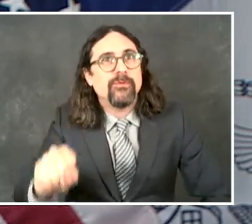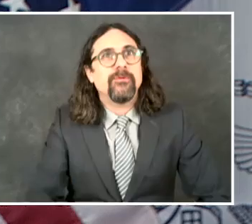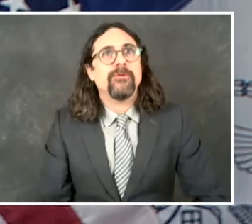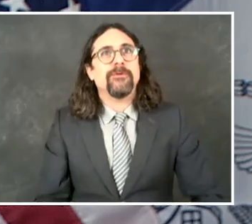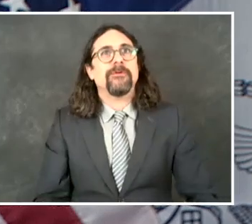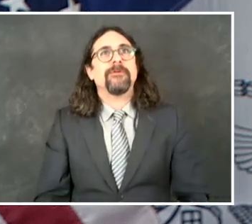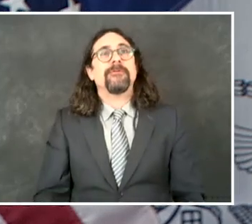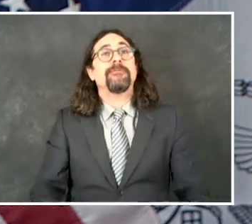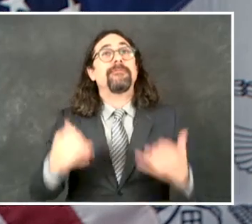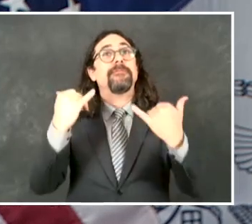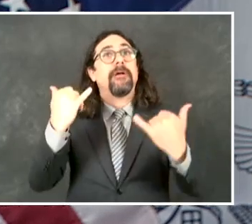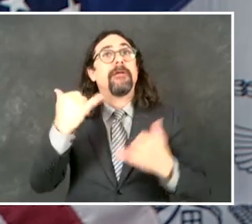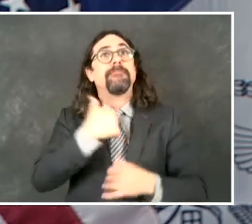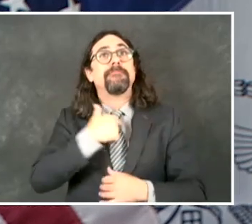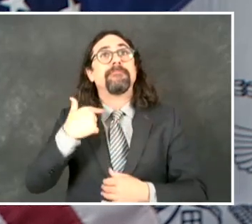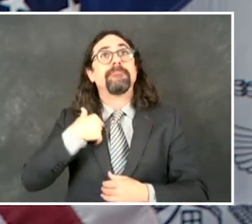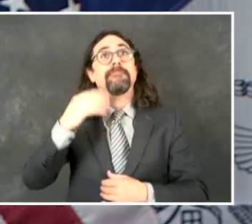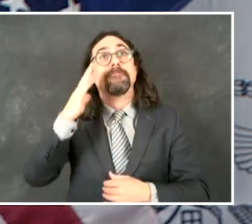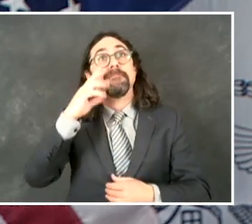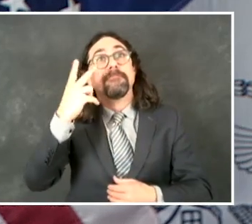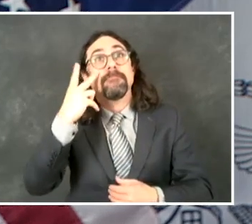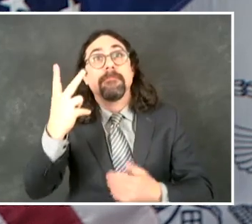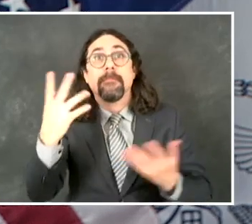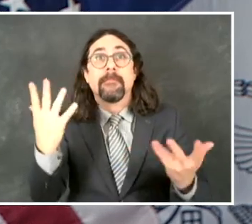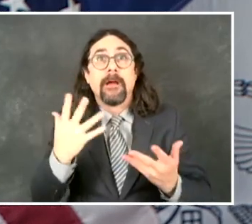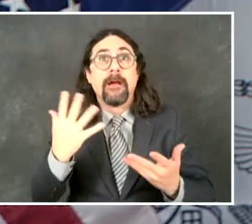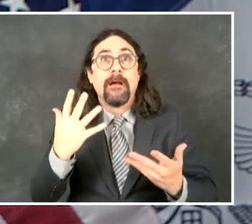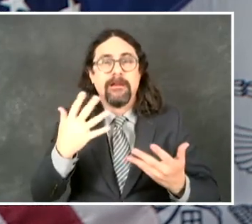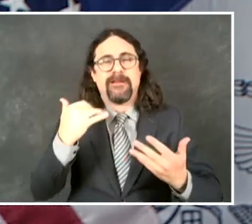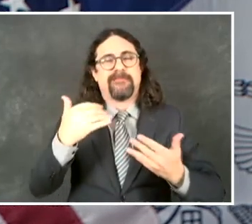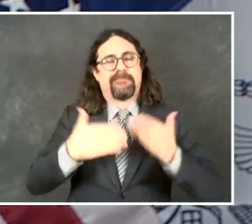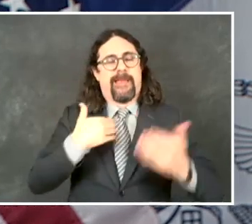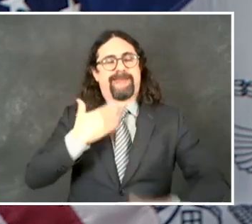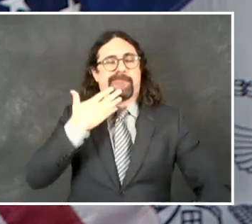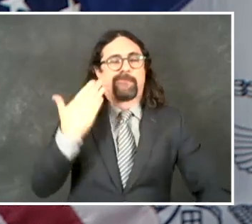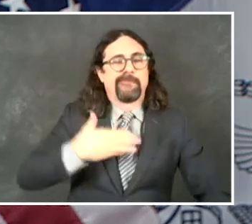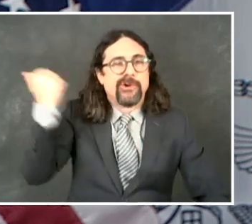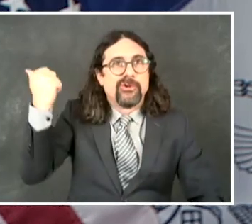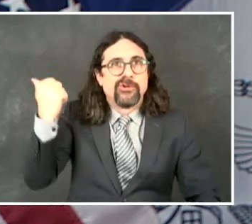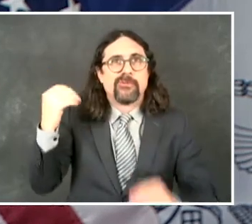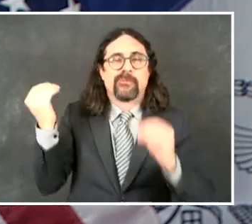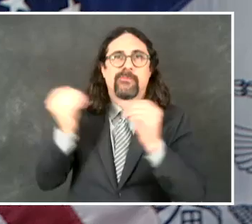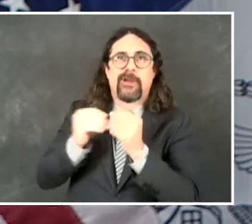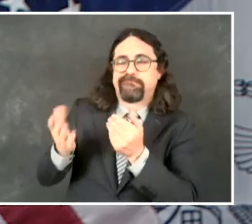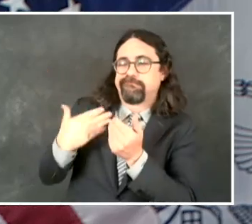TODAY, WE ARE BEGINNING TO SEE AN EASIER PROCESS